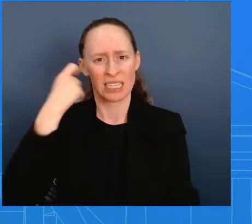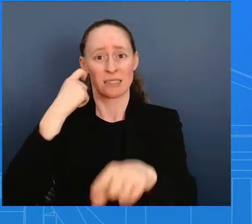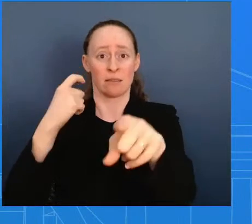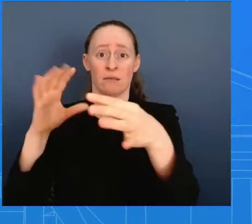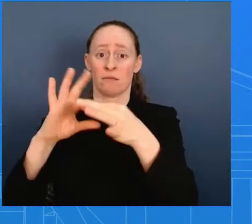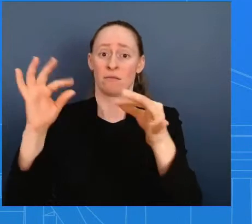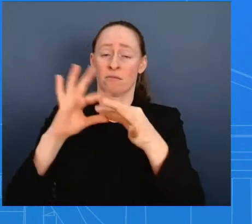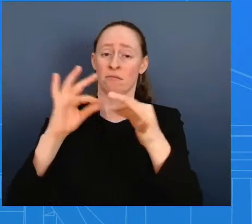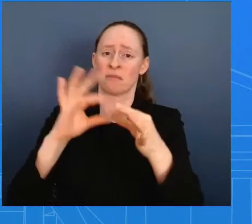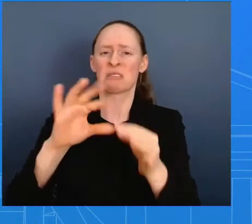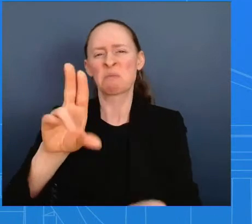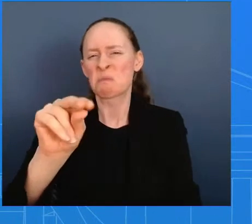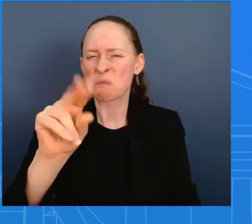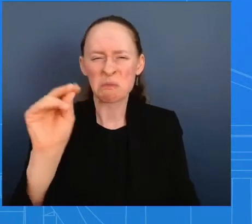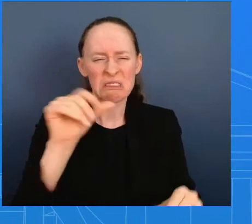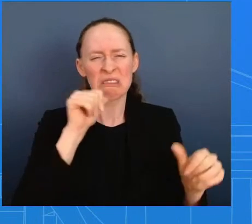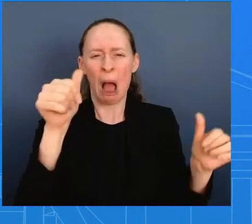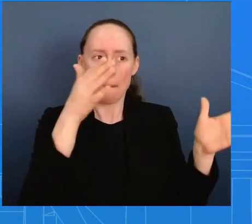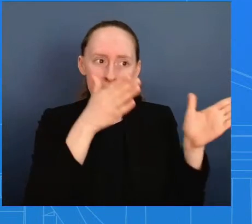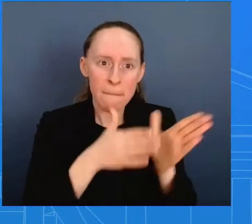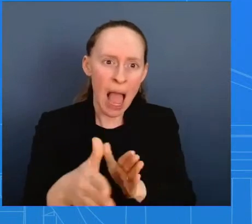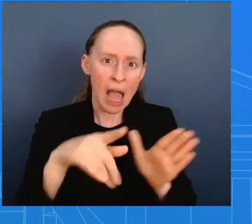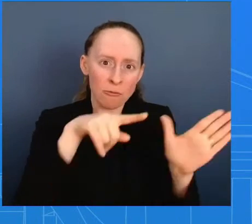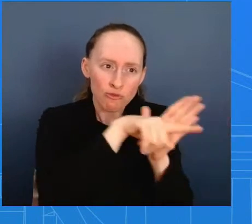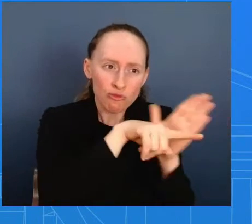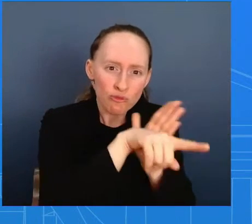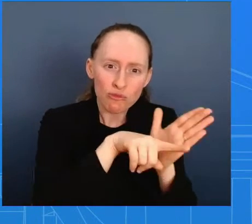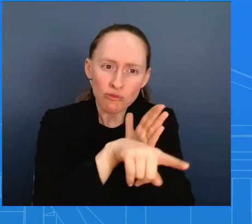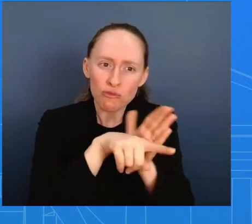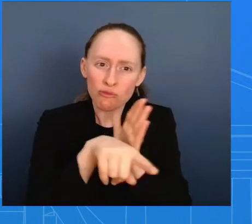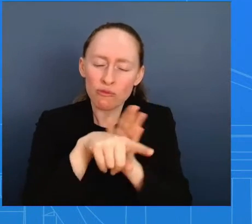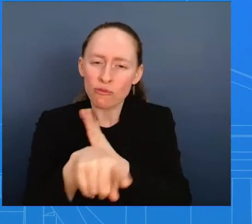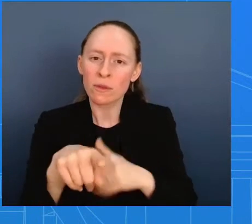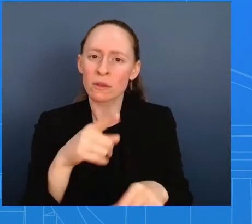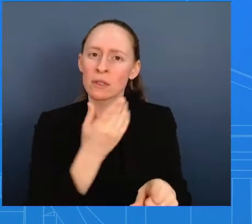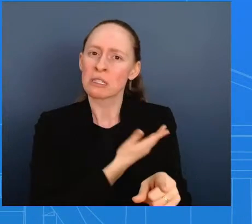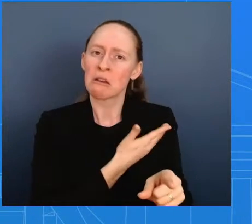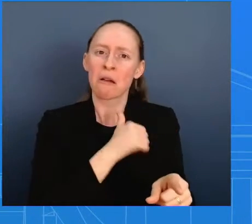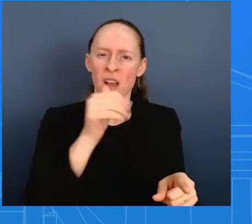Mr. Sullivan: We're using the internationally accepted term for genocide, which includes a focus on intent.